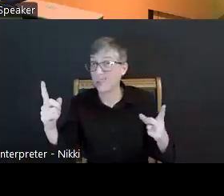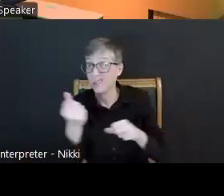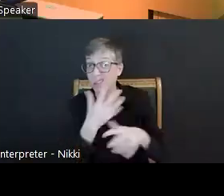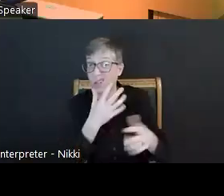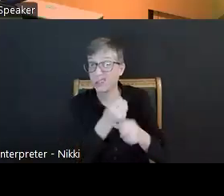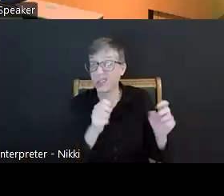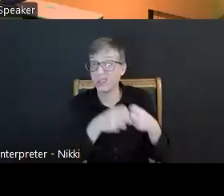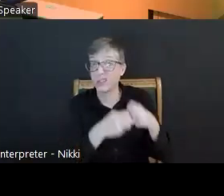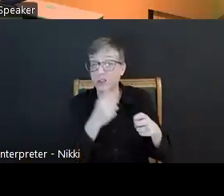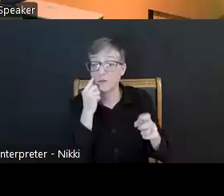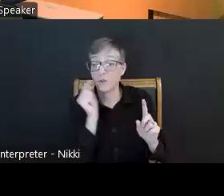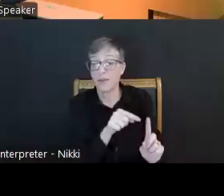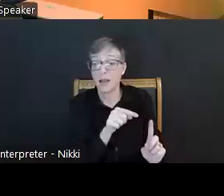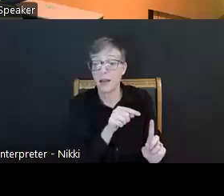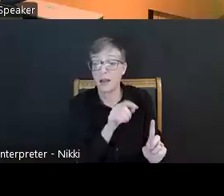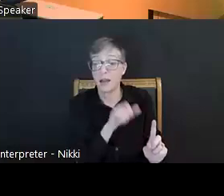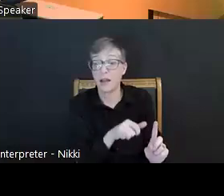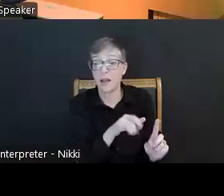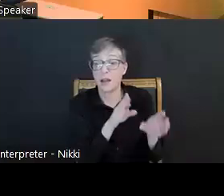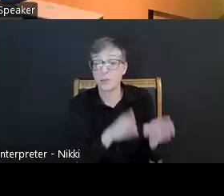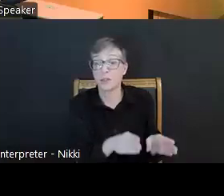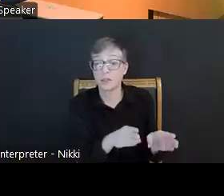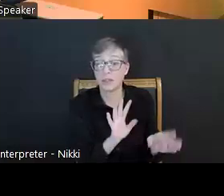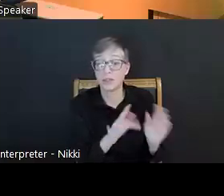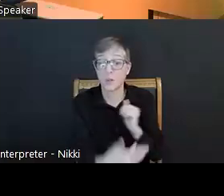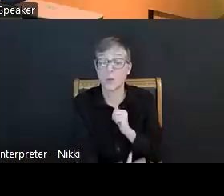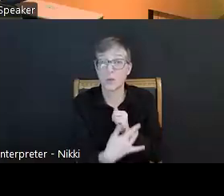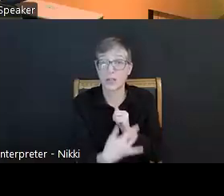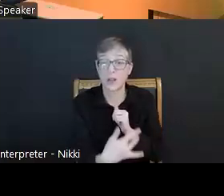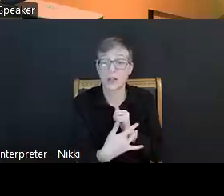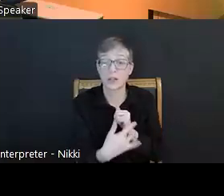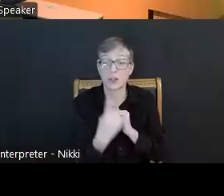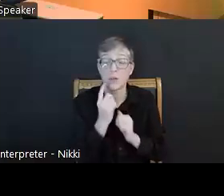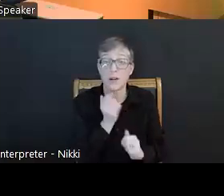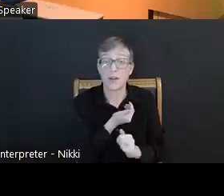undue harm to people so technology is one of our like I think biggest barriers in some ways